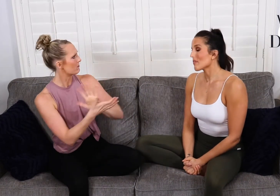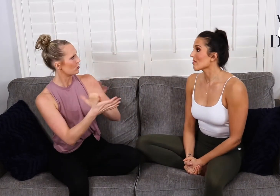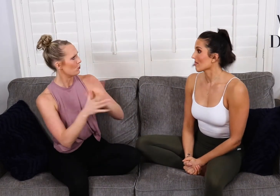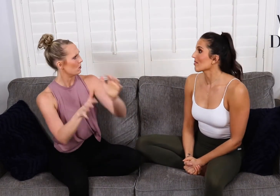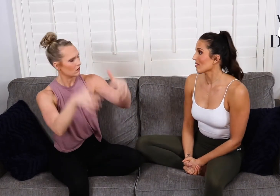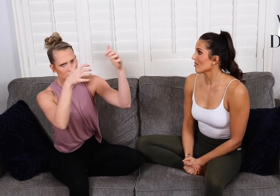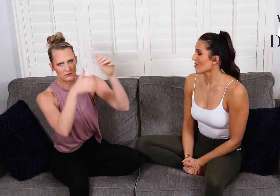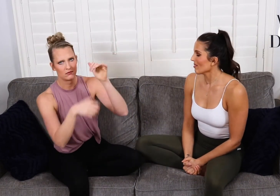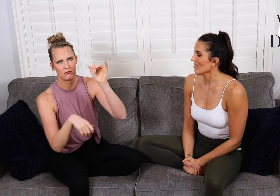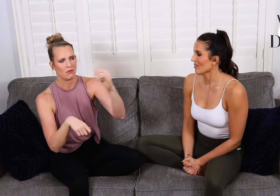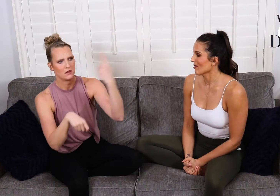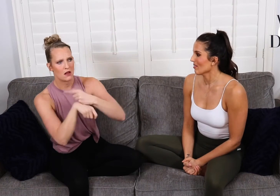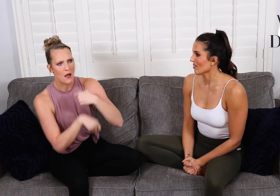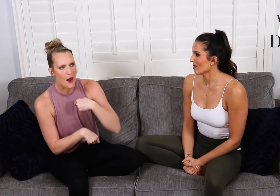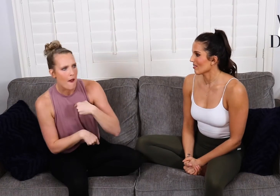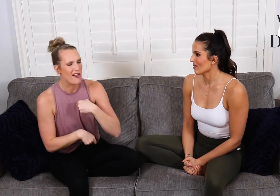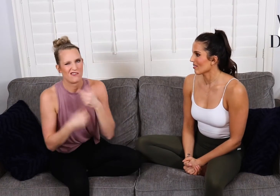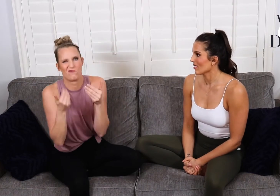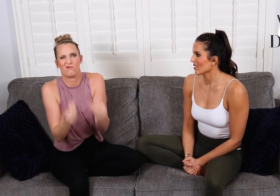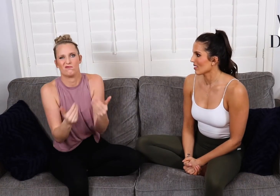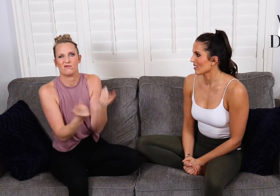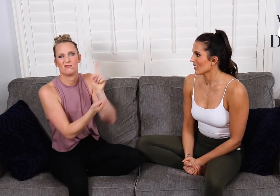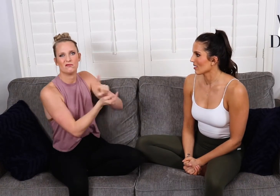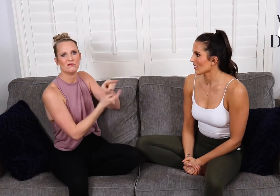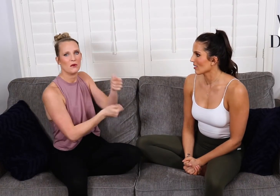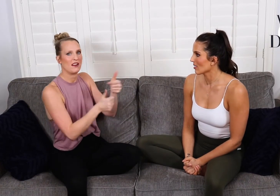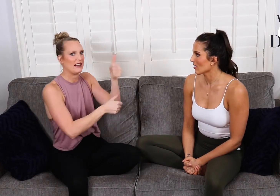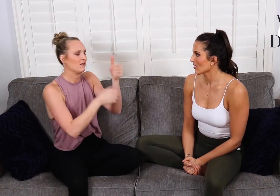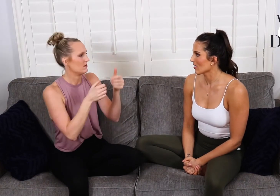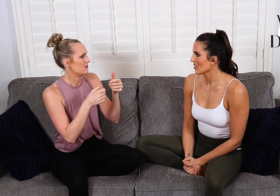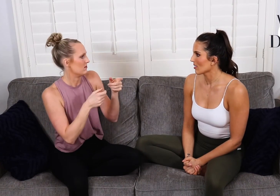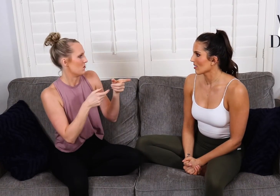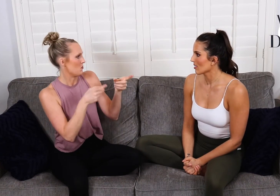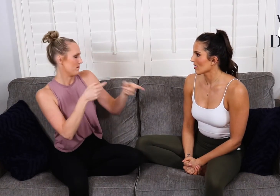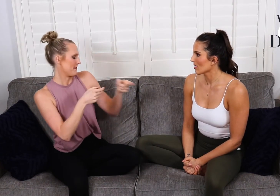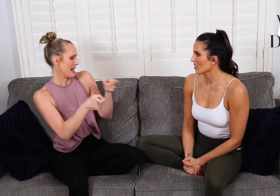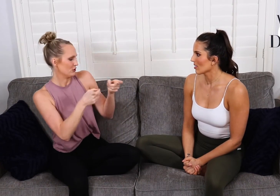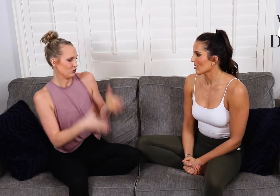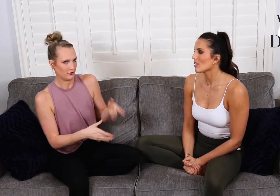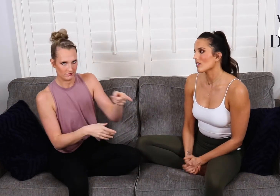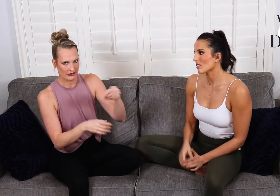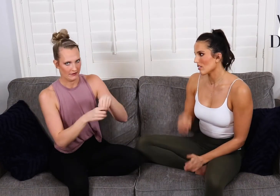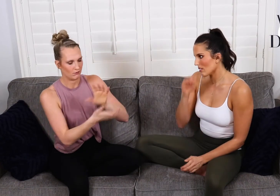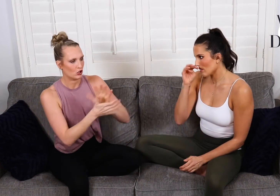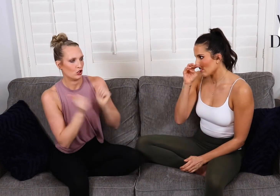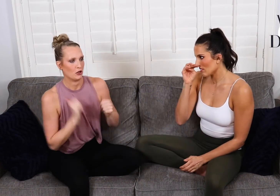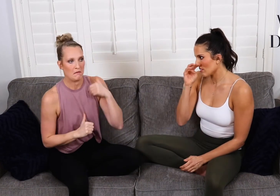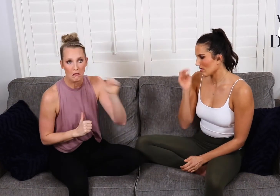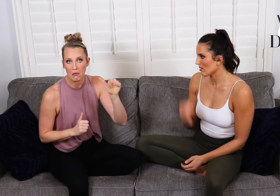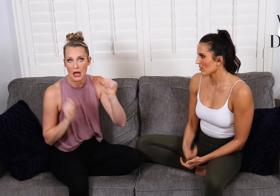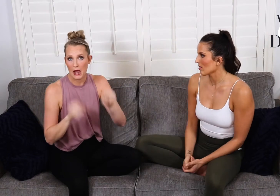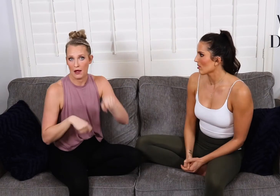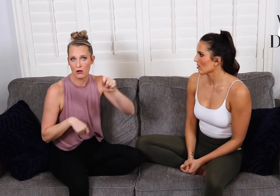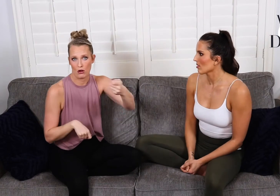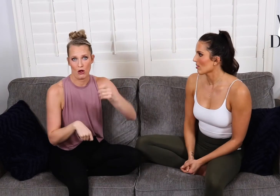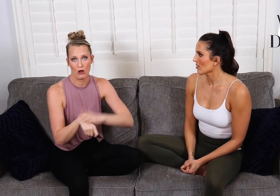in the auditorium that day for that movie. So I went ahead and found the manager that was on duty that day and I said, “Hey, do you think